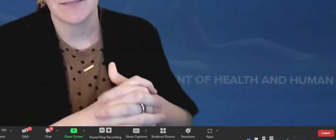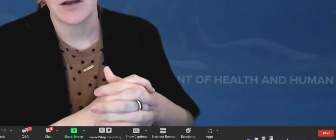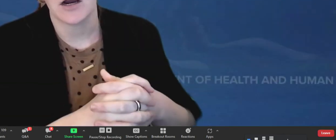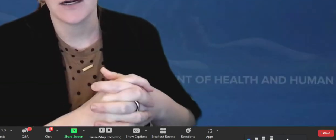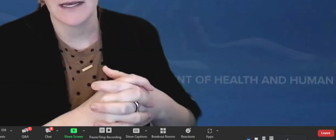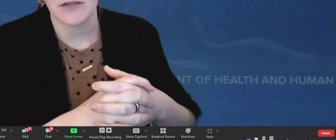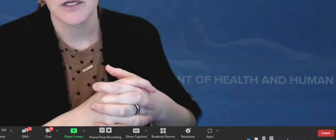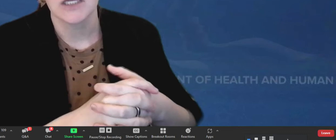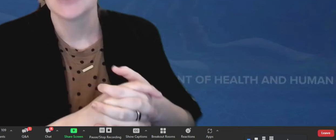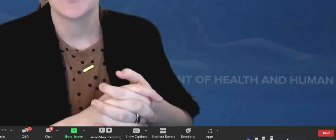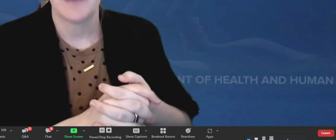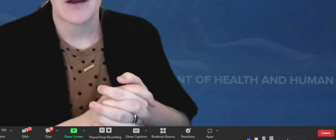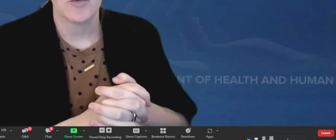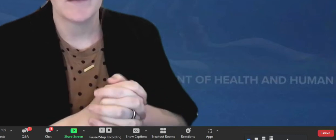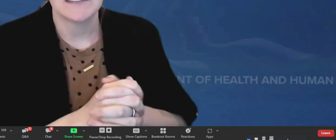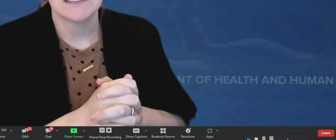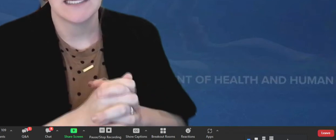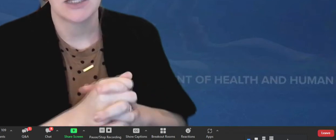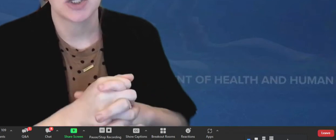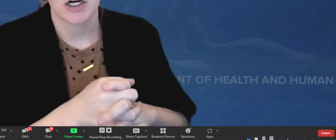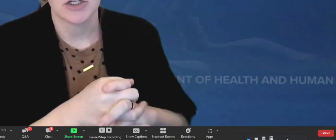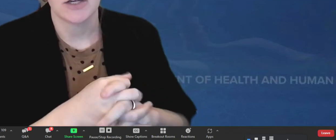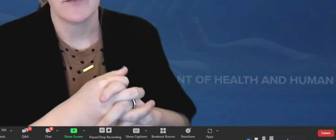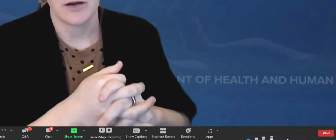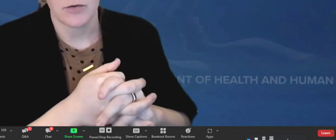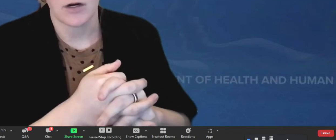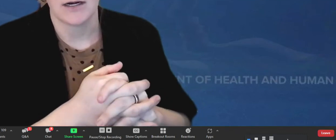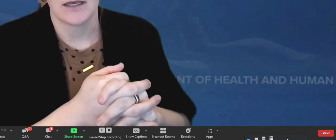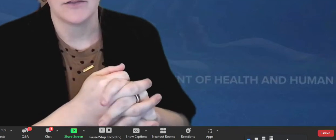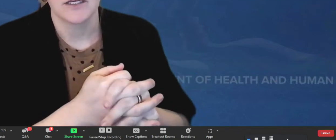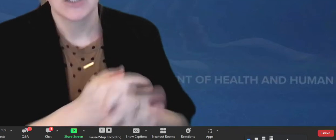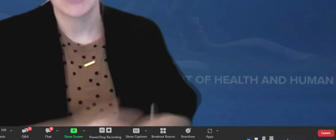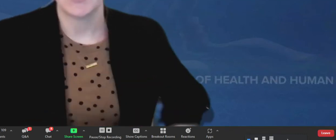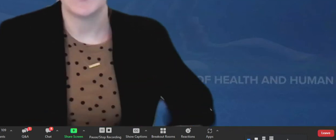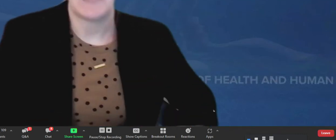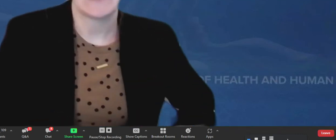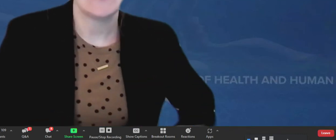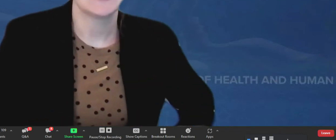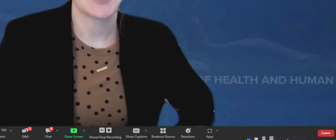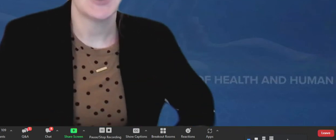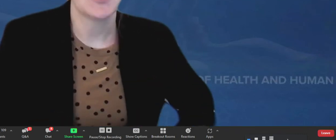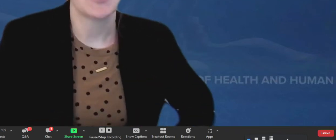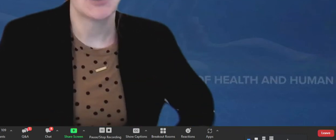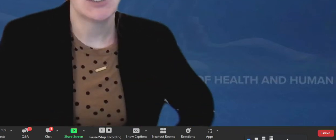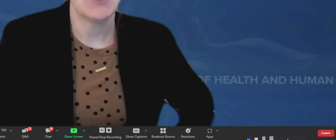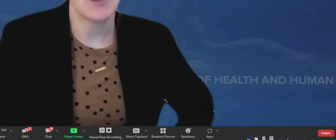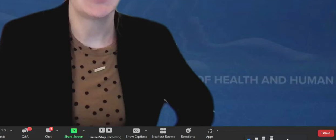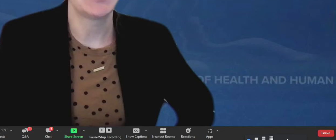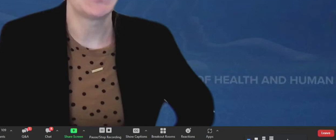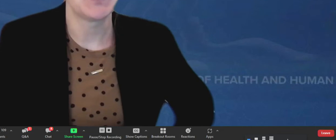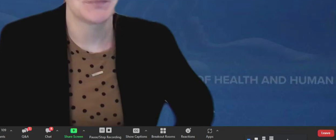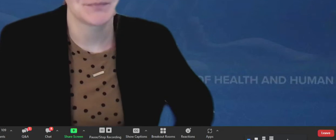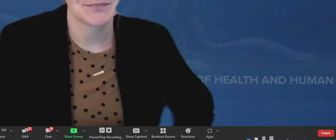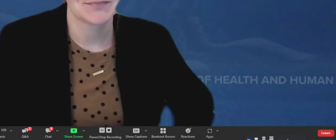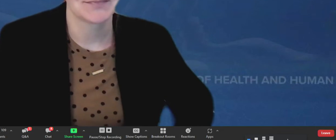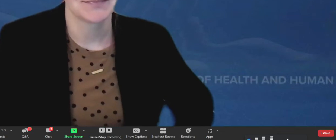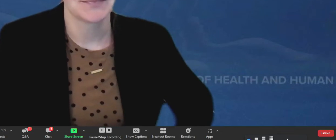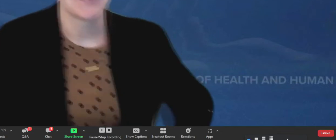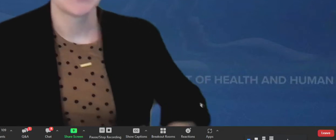about heart health to empower women to take charge of their own heart health. So Maggie and Dawn, over to you all.